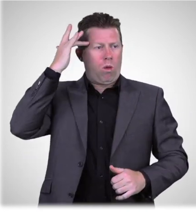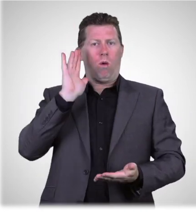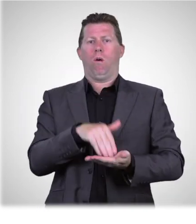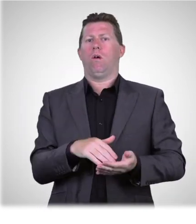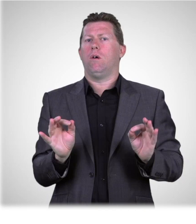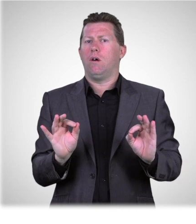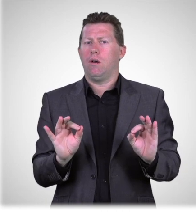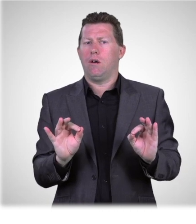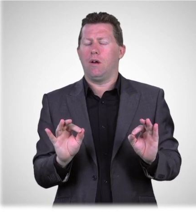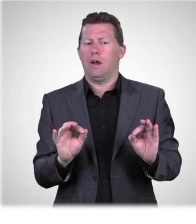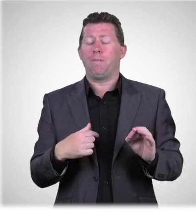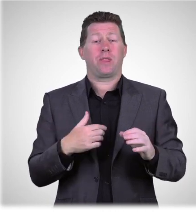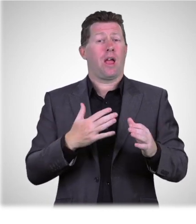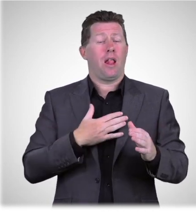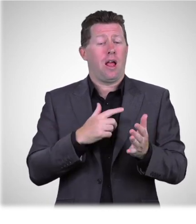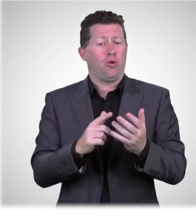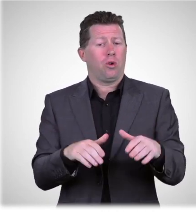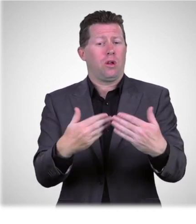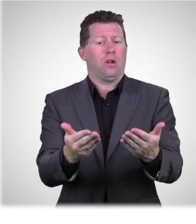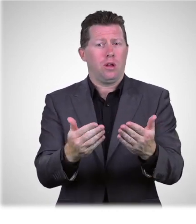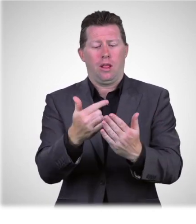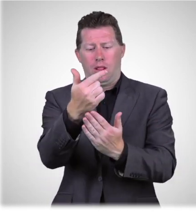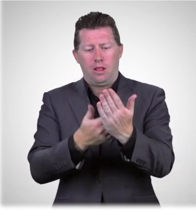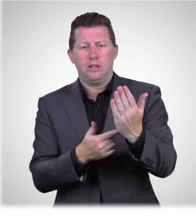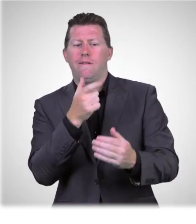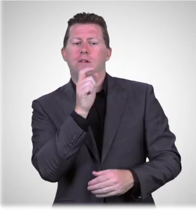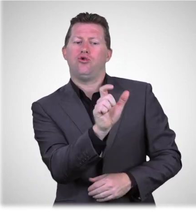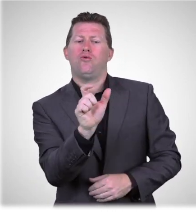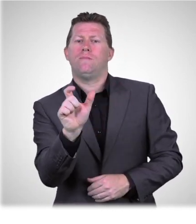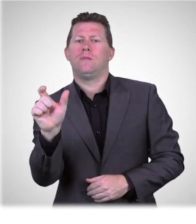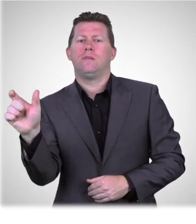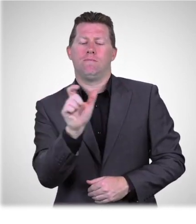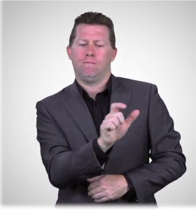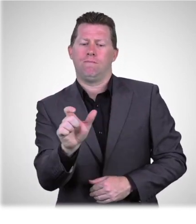I also like to provide students with a list of key terms. Highlighting the